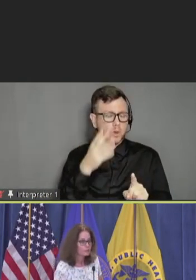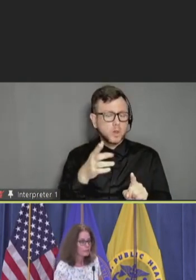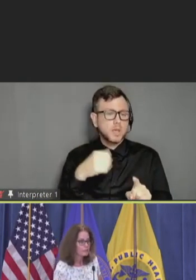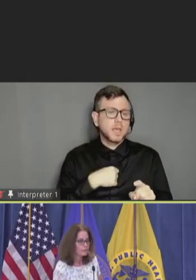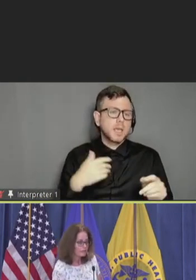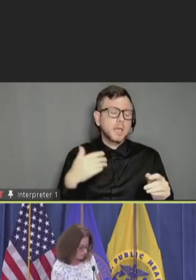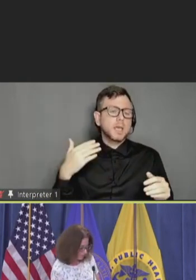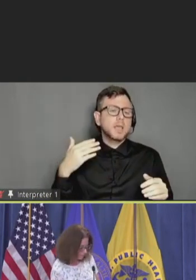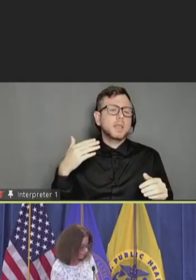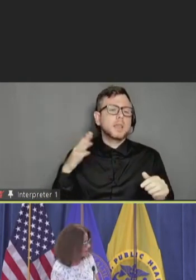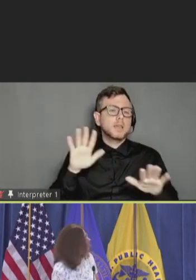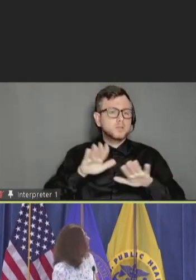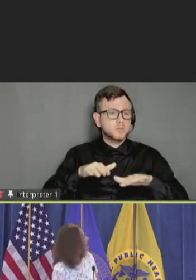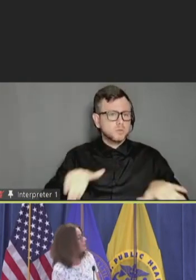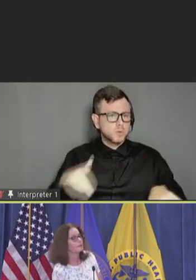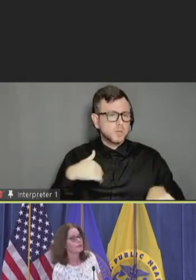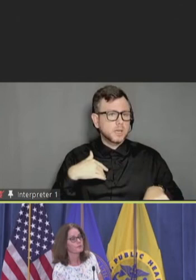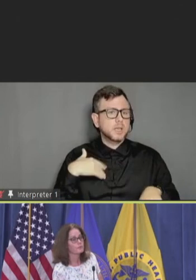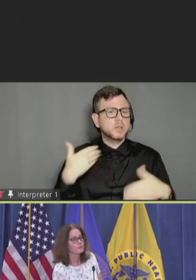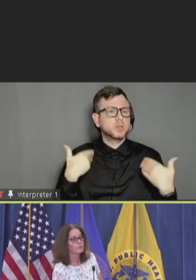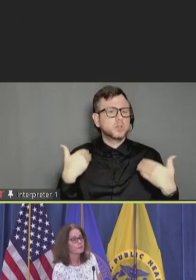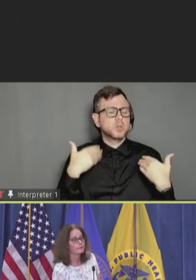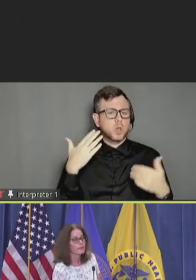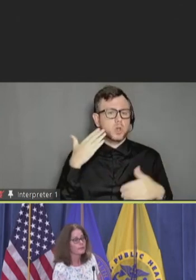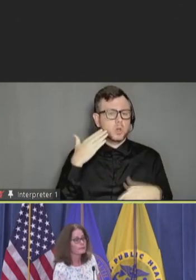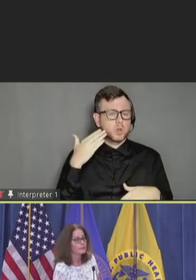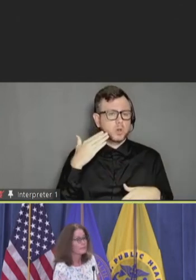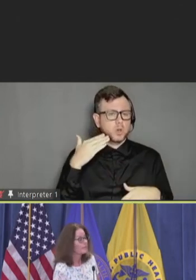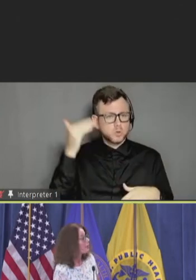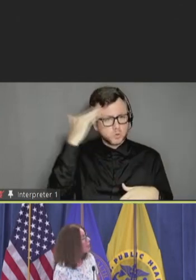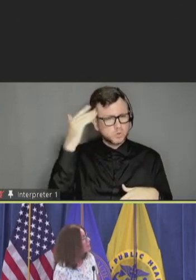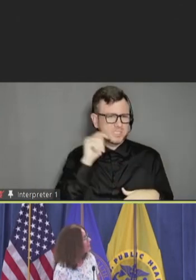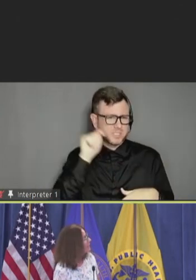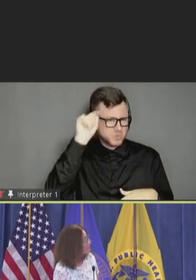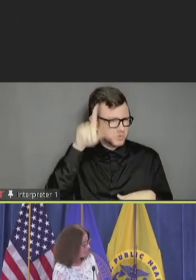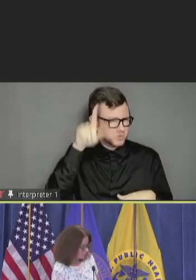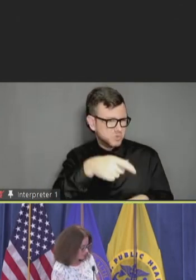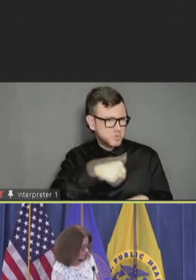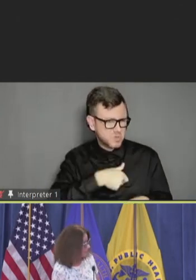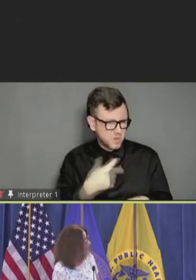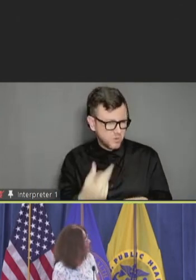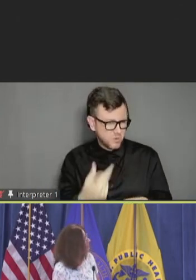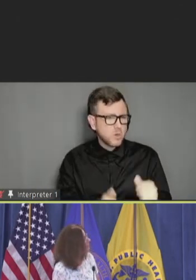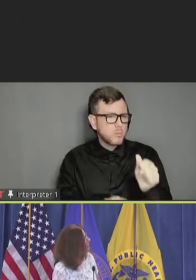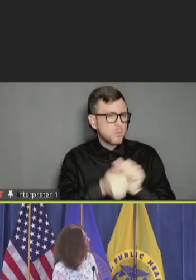were the ones who were at greatest risk of myocarditis after vaccinate -- COVID-19 vaccination.